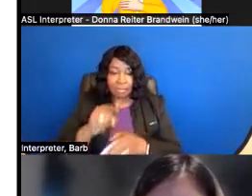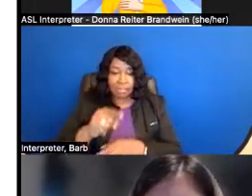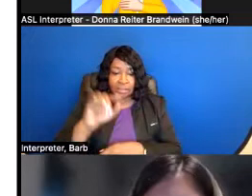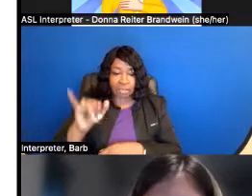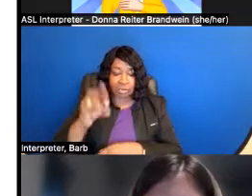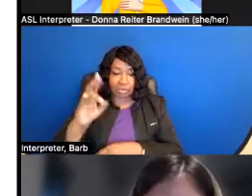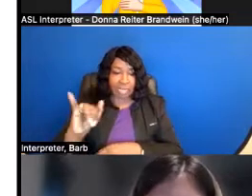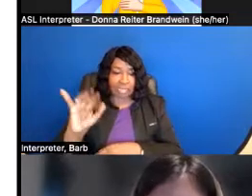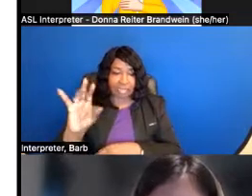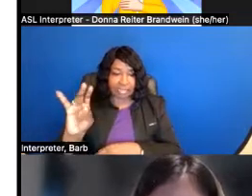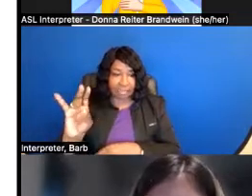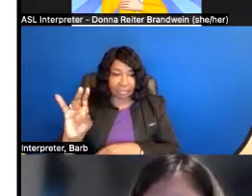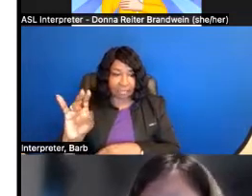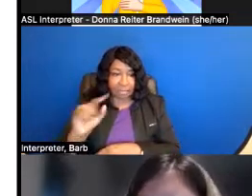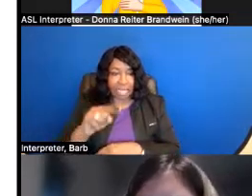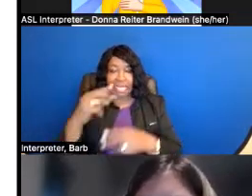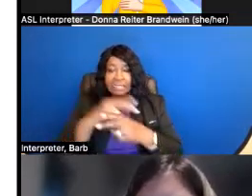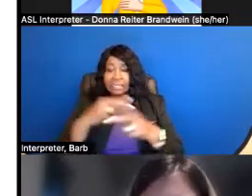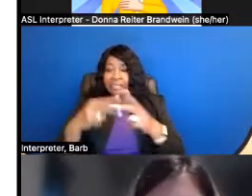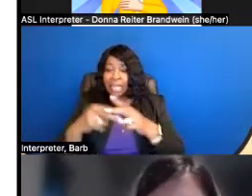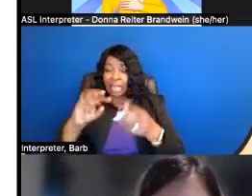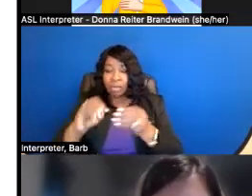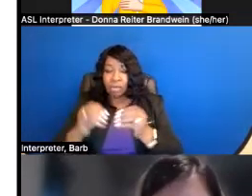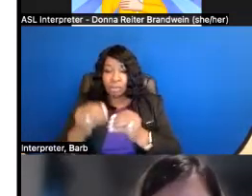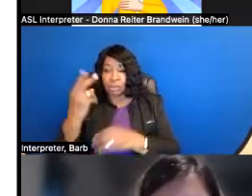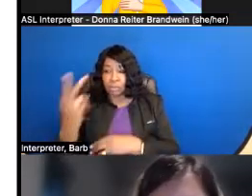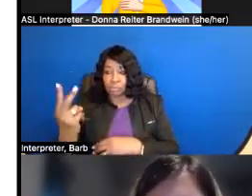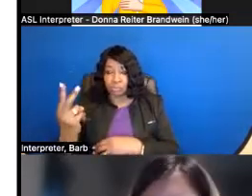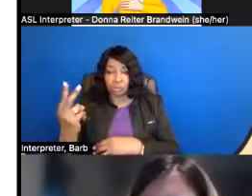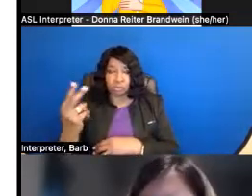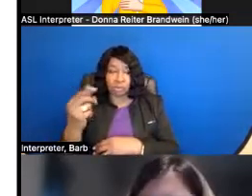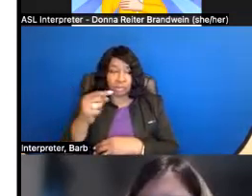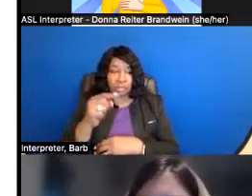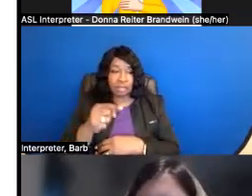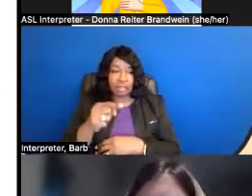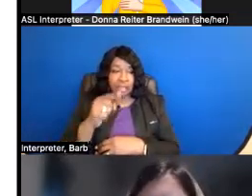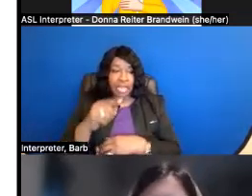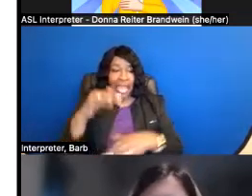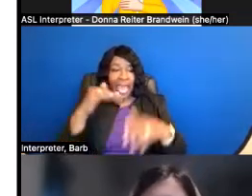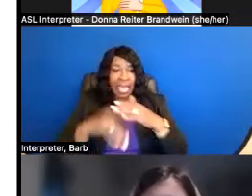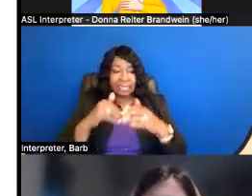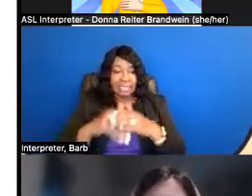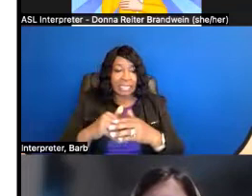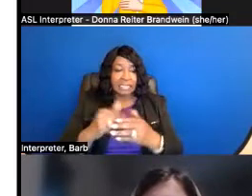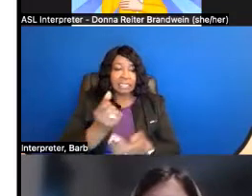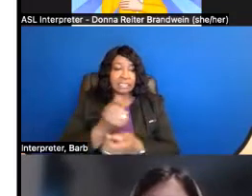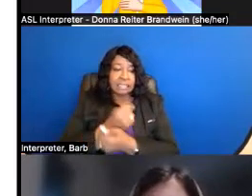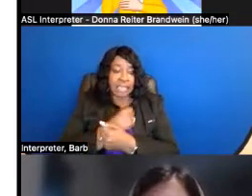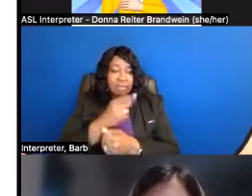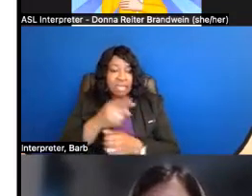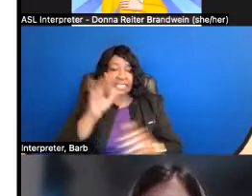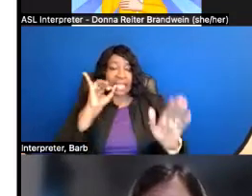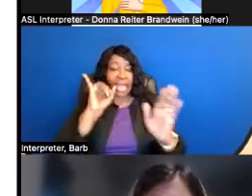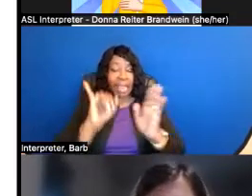Slide two, just to really make overt accessibility. Here's an image from the Access is Love initiative